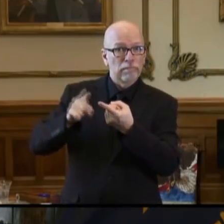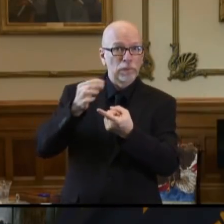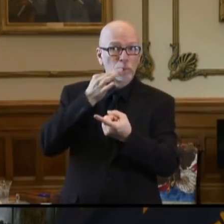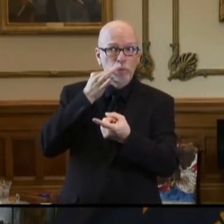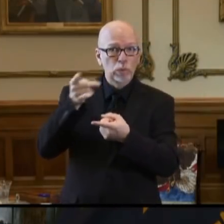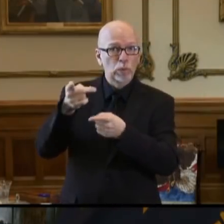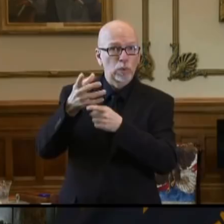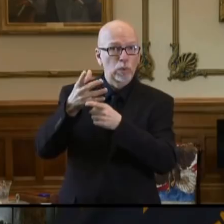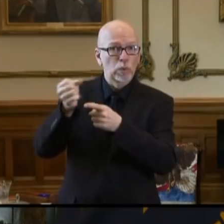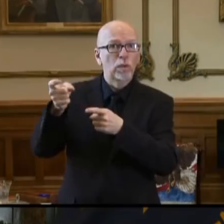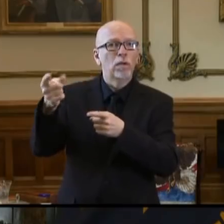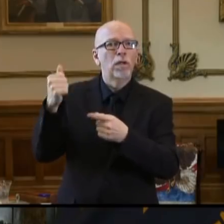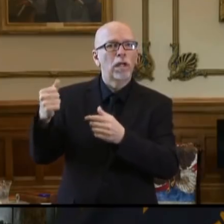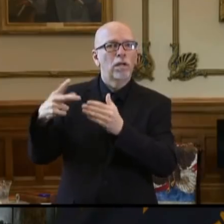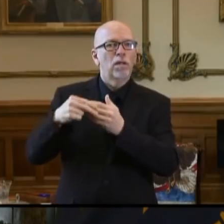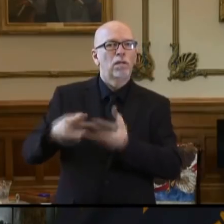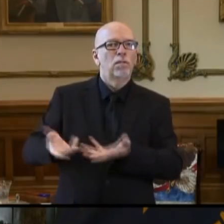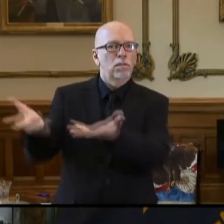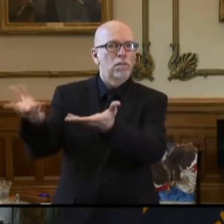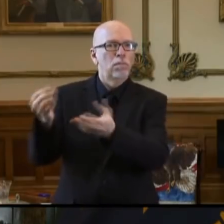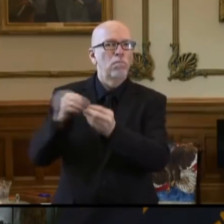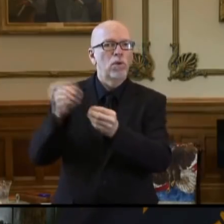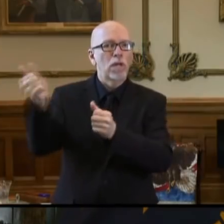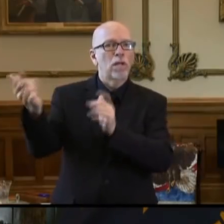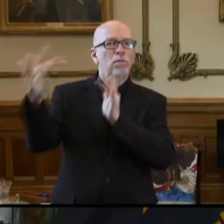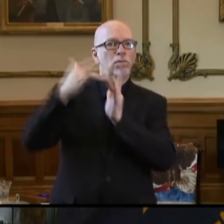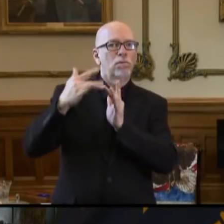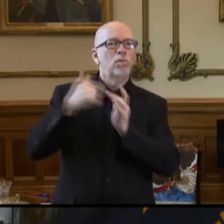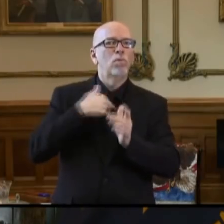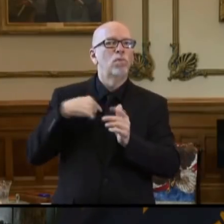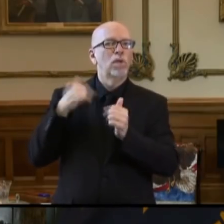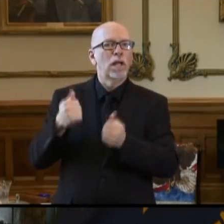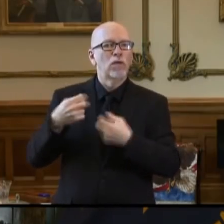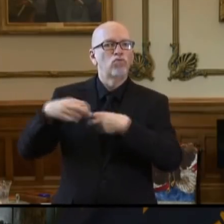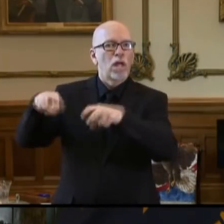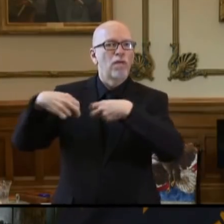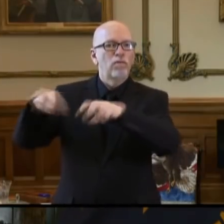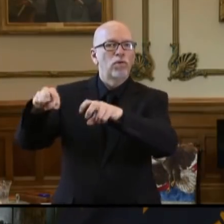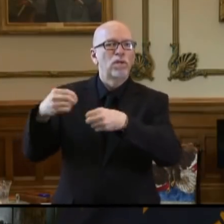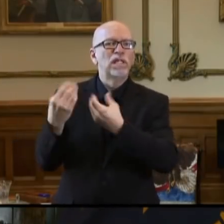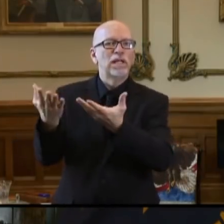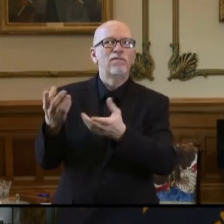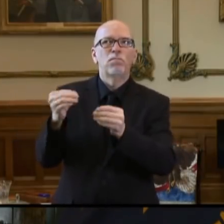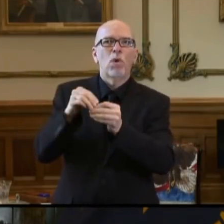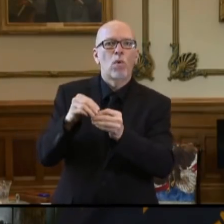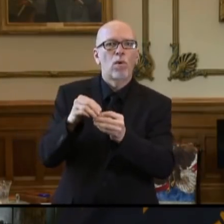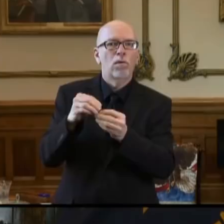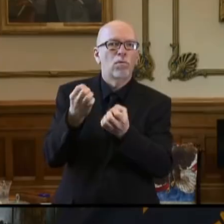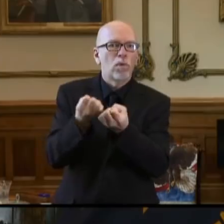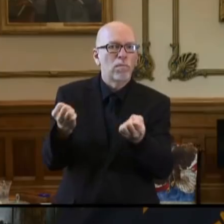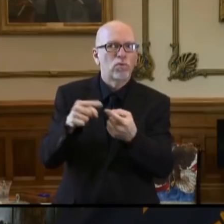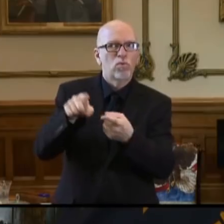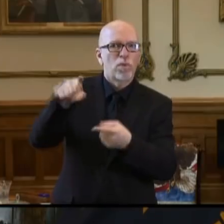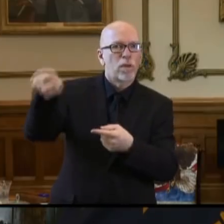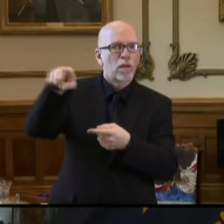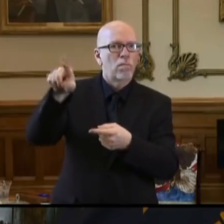ALLOW EACH FACILITY AS THEY APPEAR TO RUN CLOSE TO THEIR EDGE OF WHAT THEY HAVE AVAILABLE WITHIN THEIR HOSPITAL